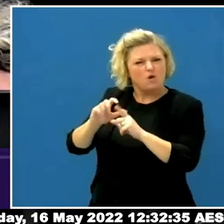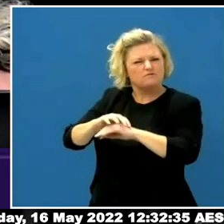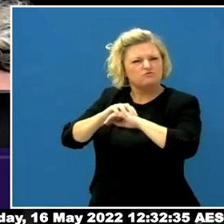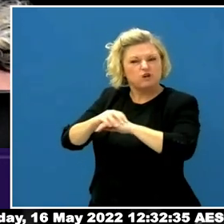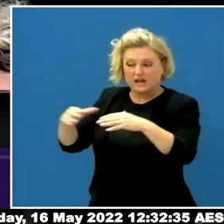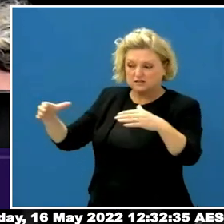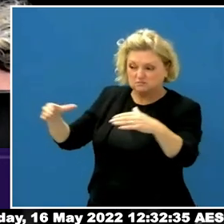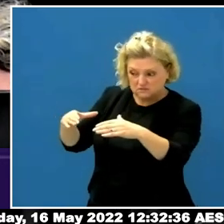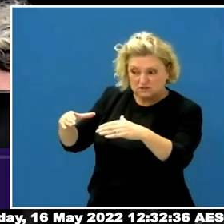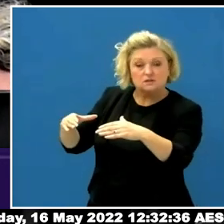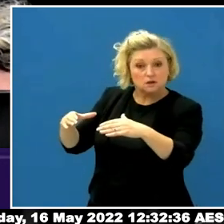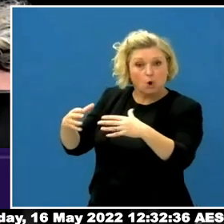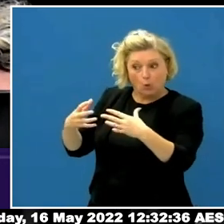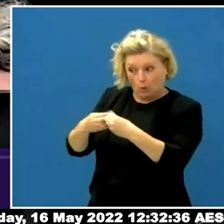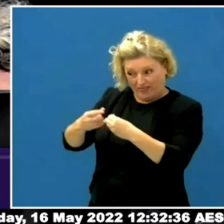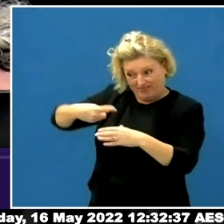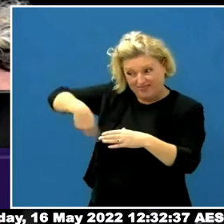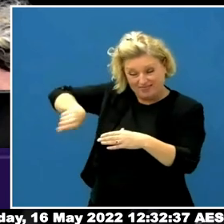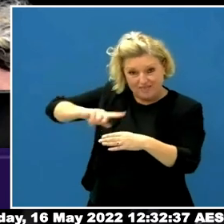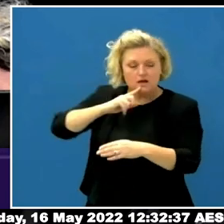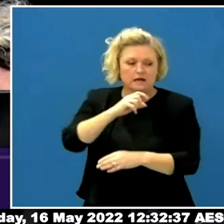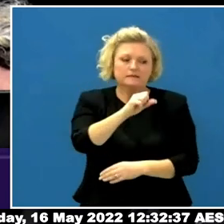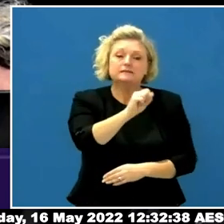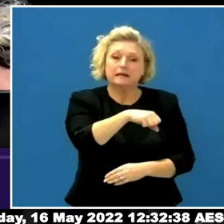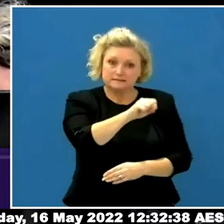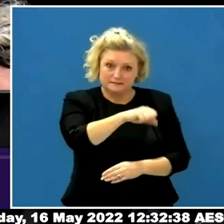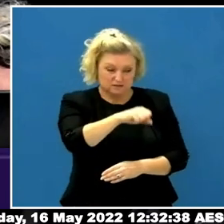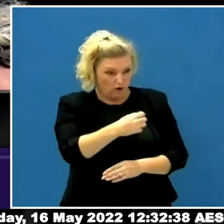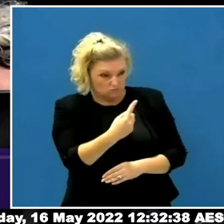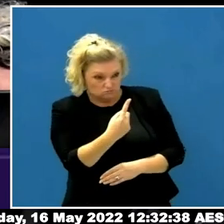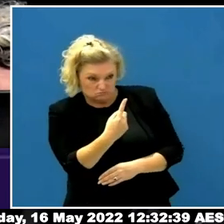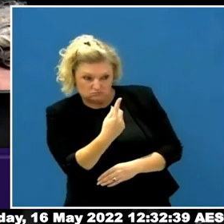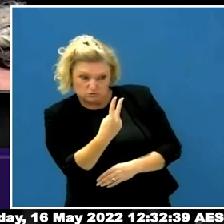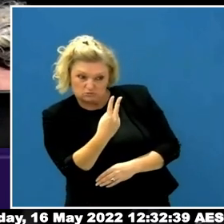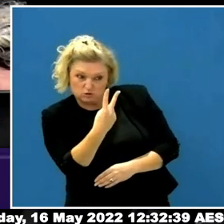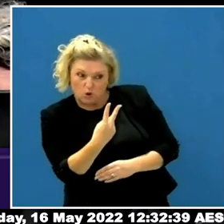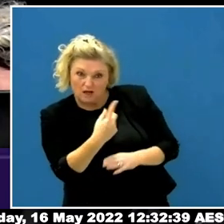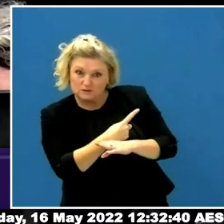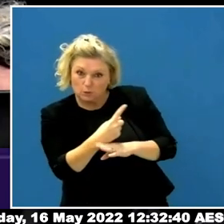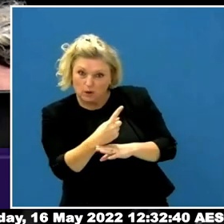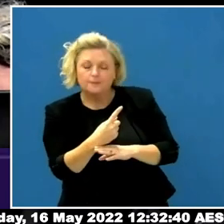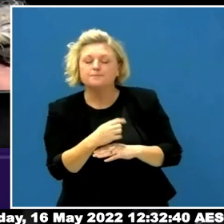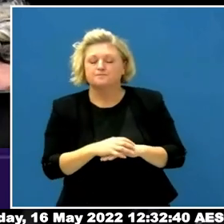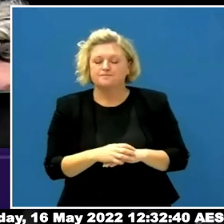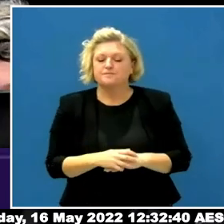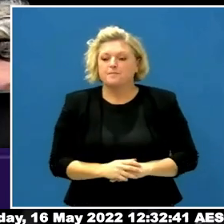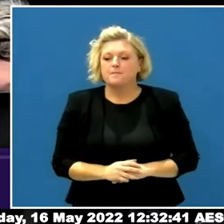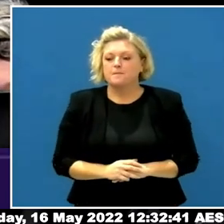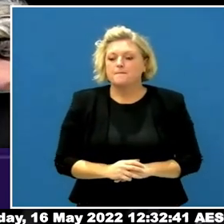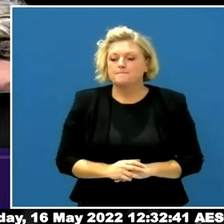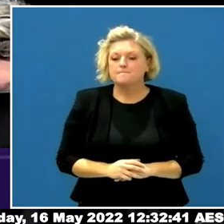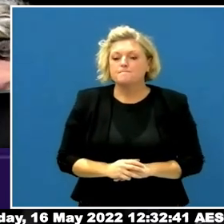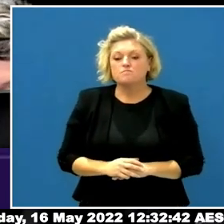Yes. MR FOGARTY: Conversely, are there any down sides - do you see any down sides?